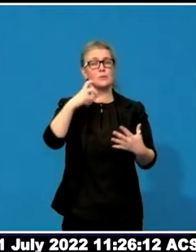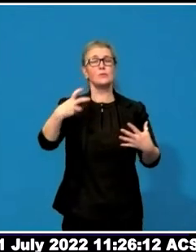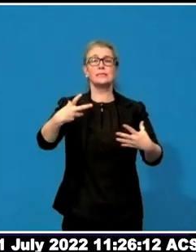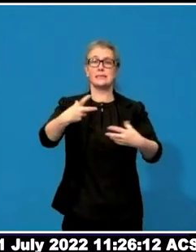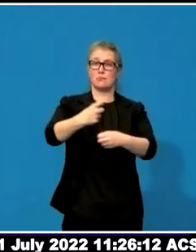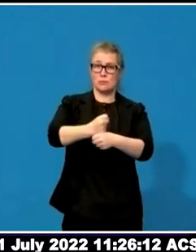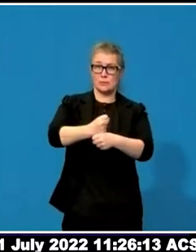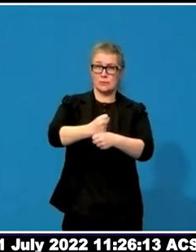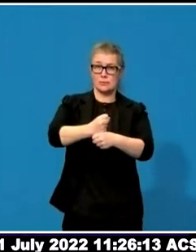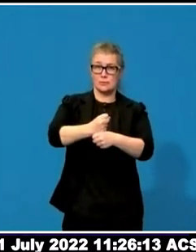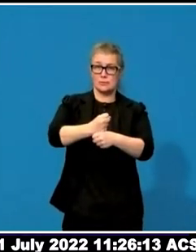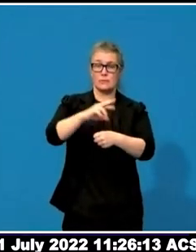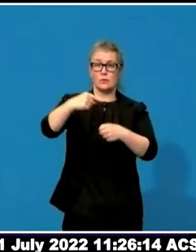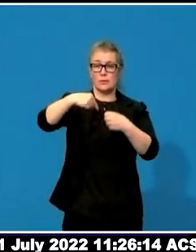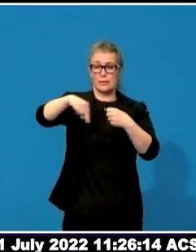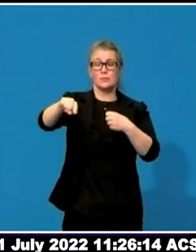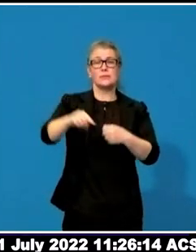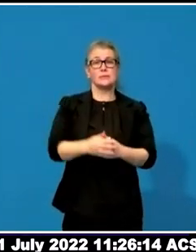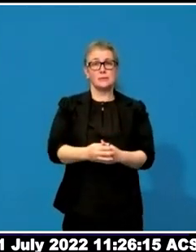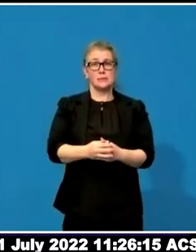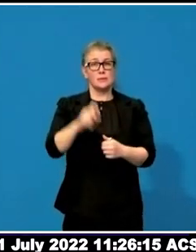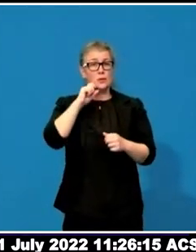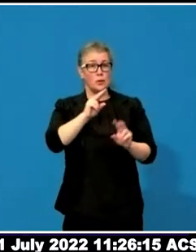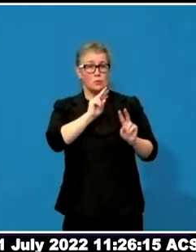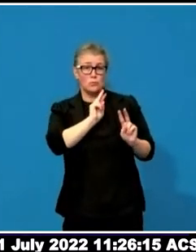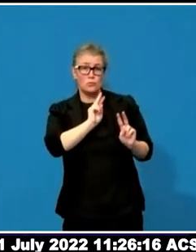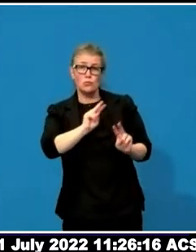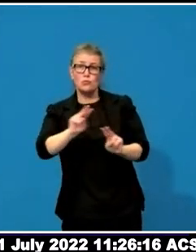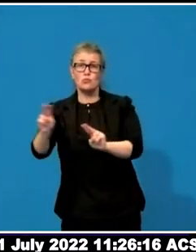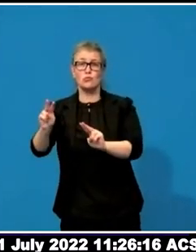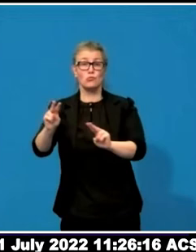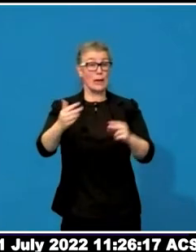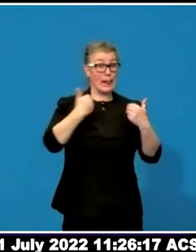We will be examining a cross-section of the lived experience of First Nations people in